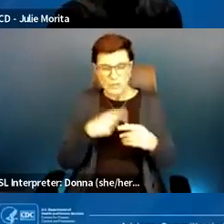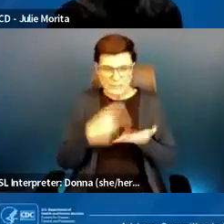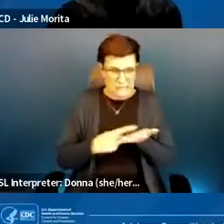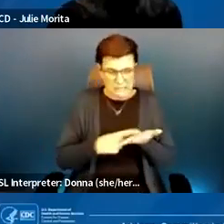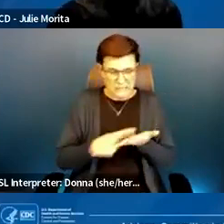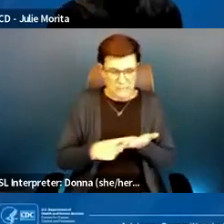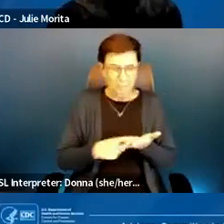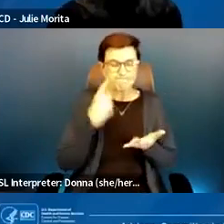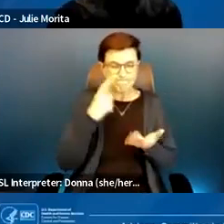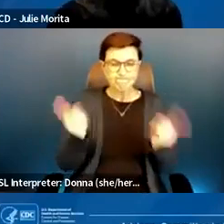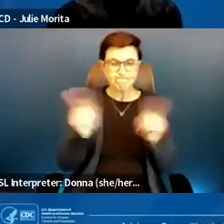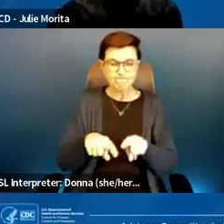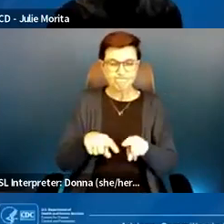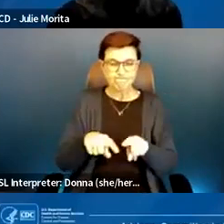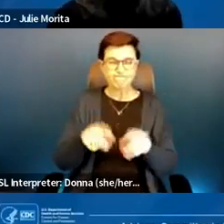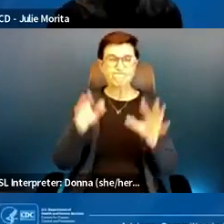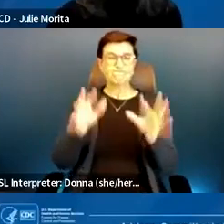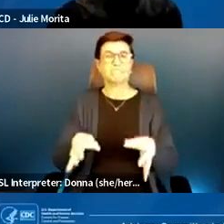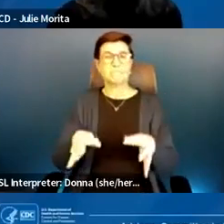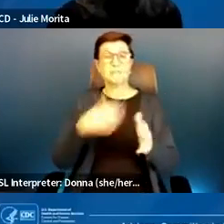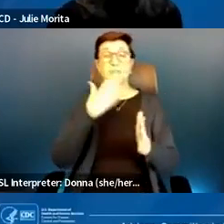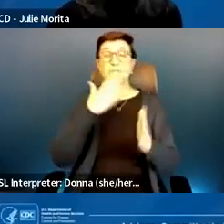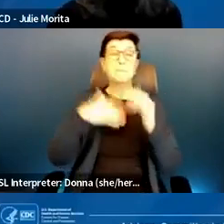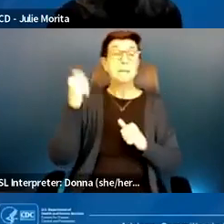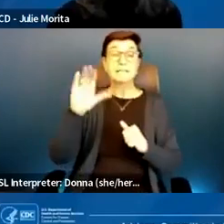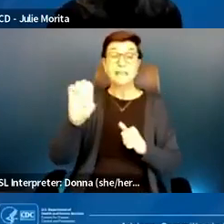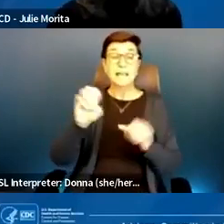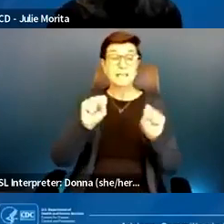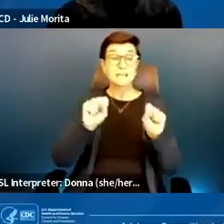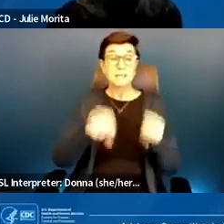that the best case scenario would be the separation